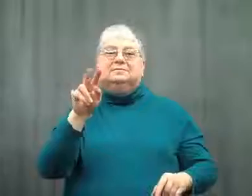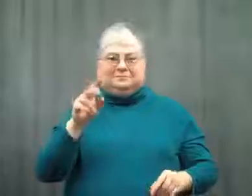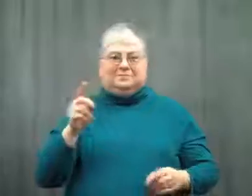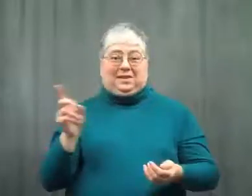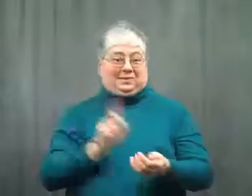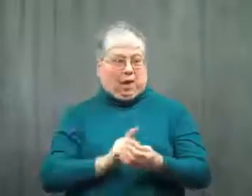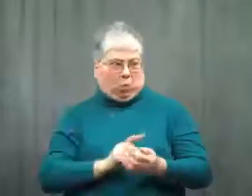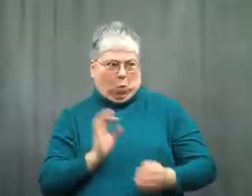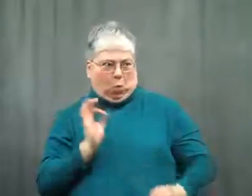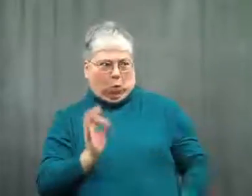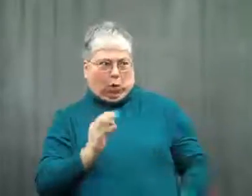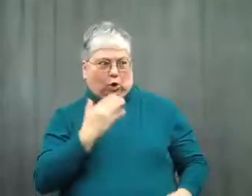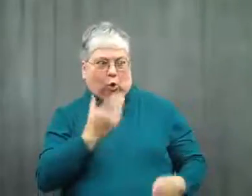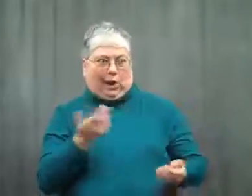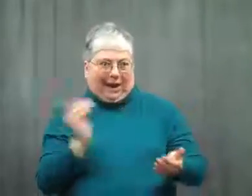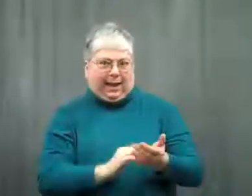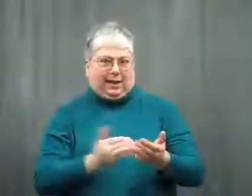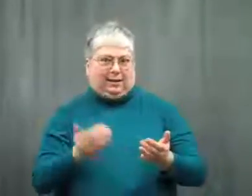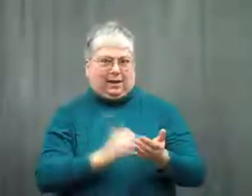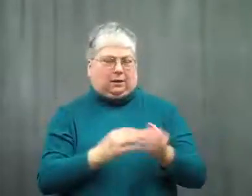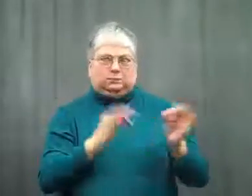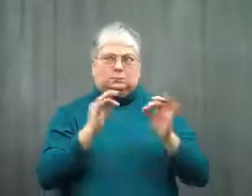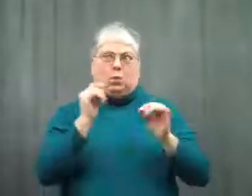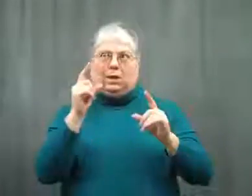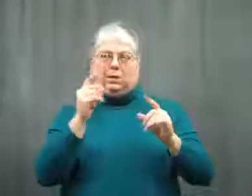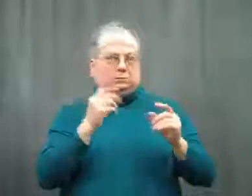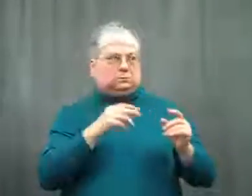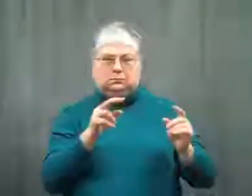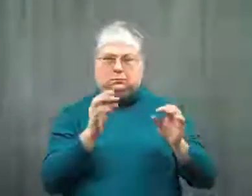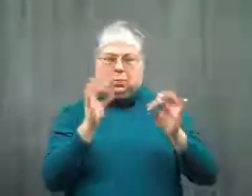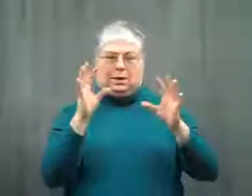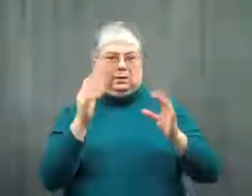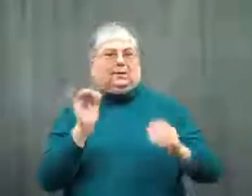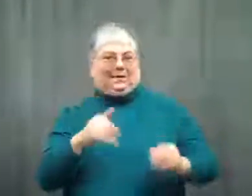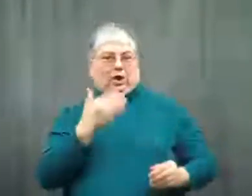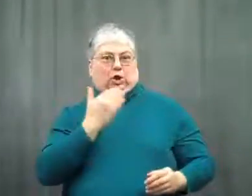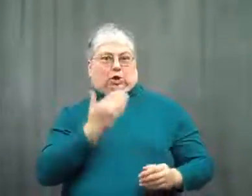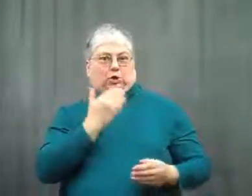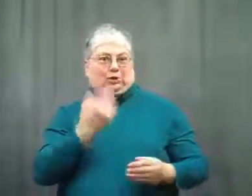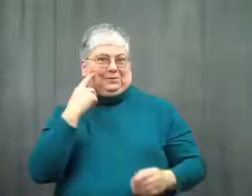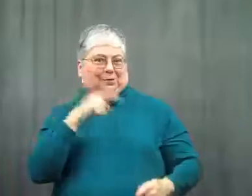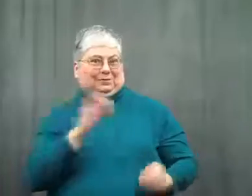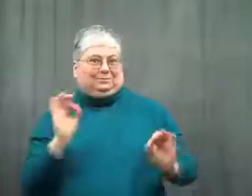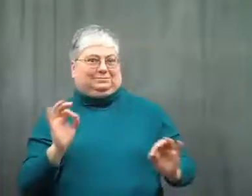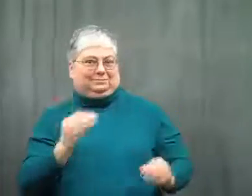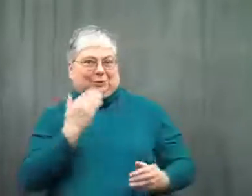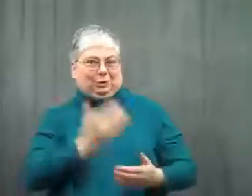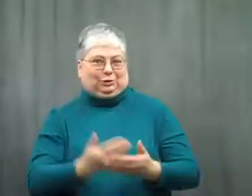The doctors said the continued responses and awakenings were good signs.